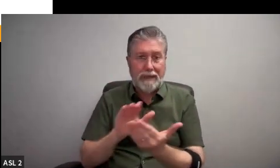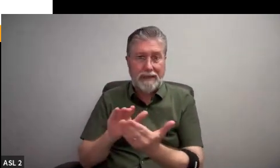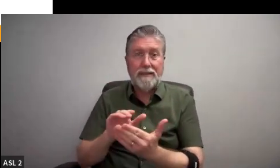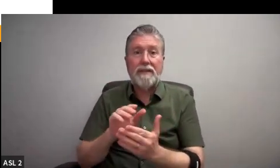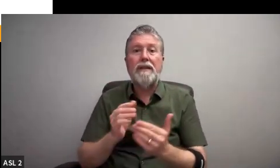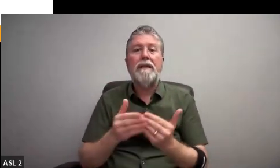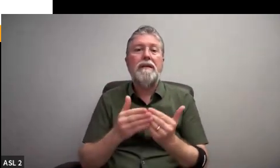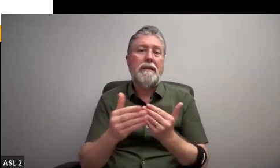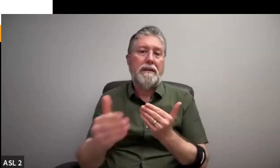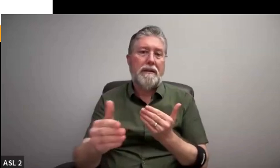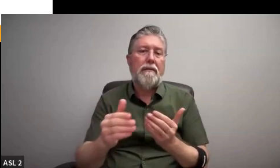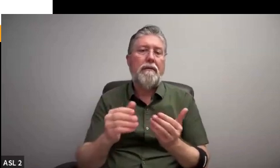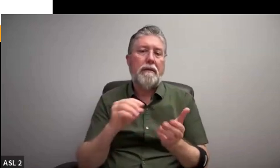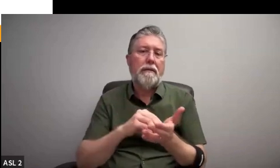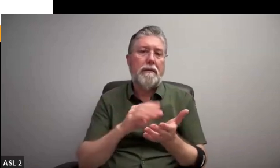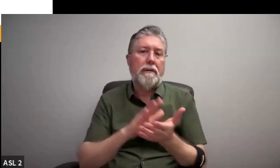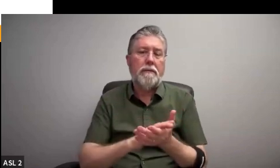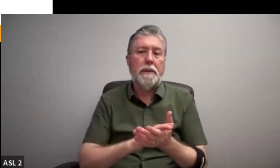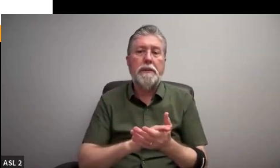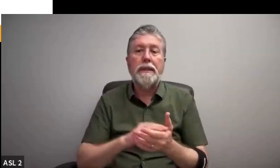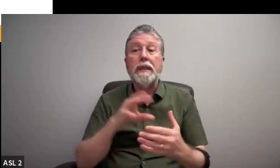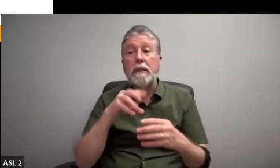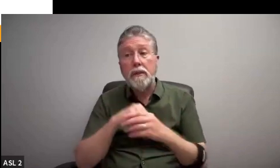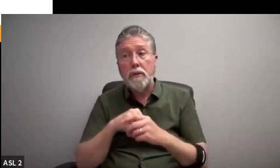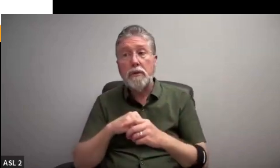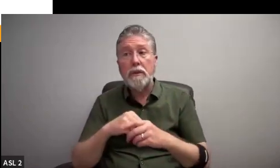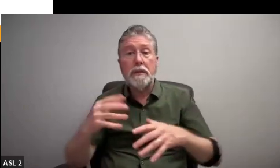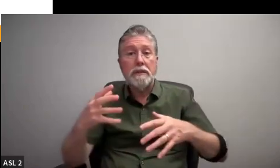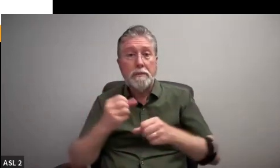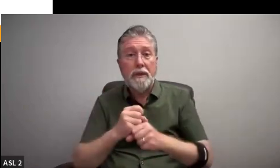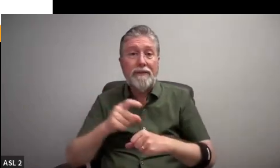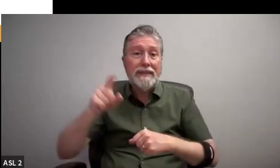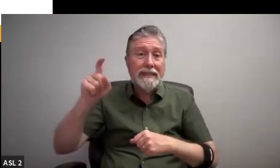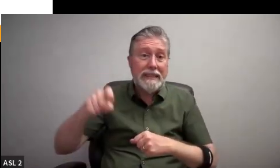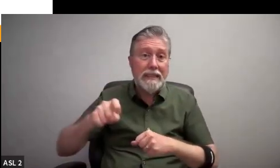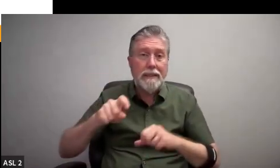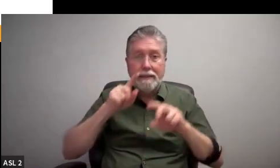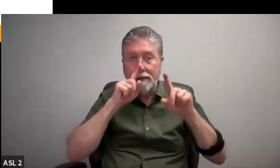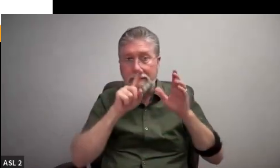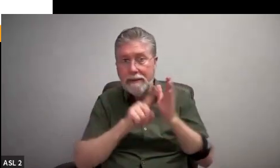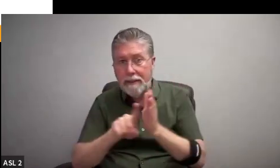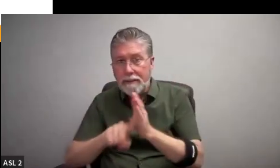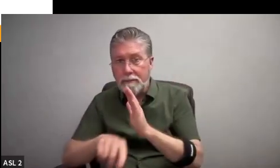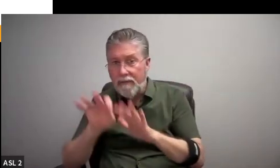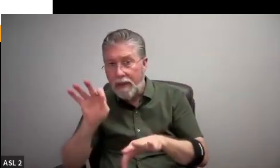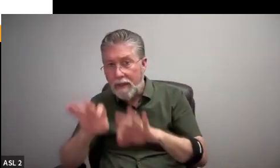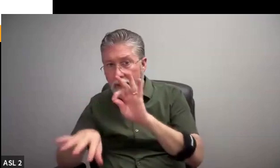of the document. This includes a summary of needs assessment findings, how the plan is informed by